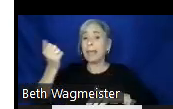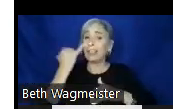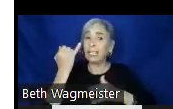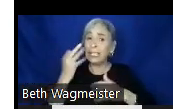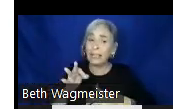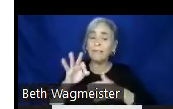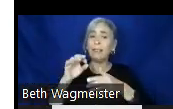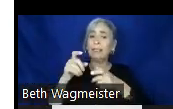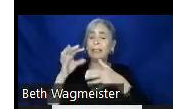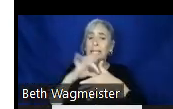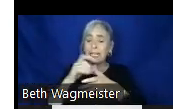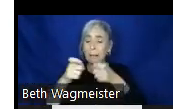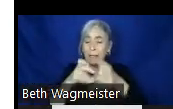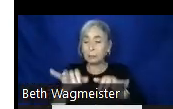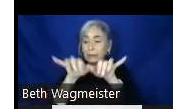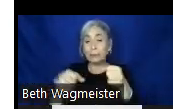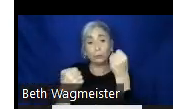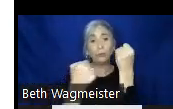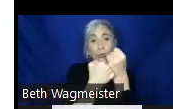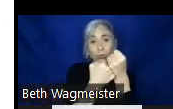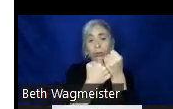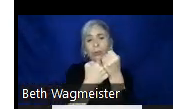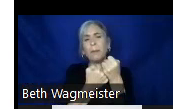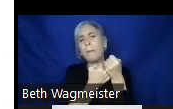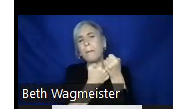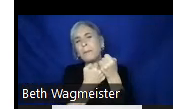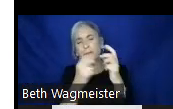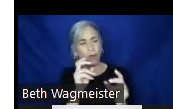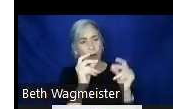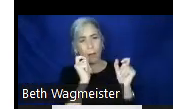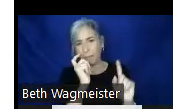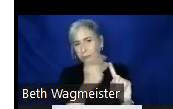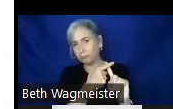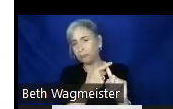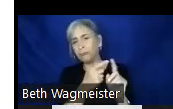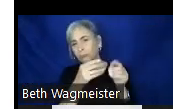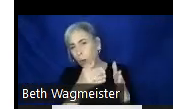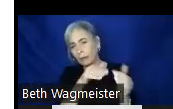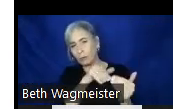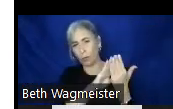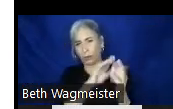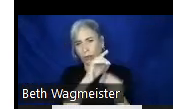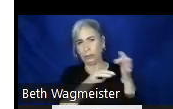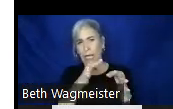systems can support this in a more automatic or semiautomatic way. Hidde has done a lot of